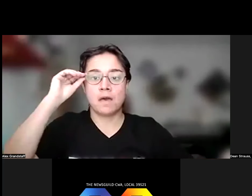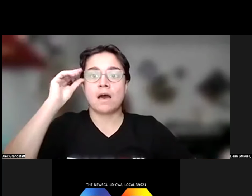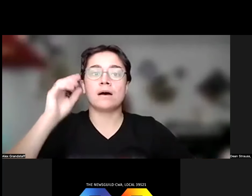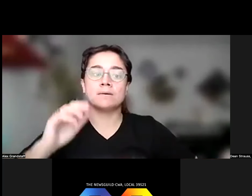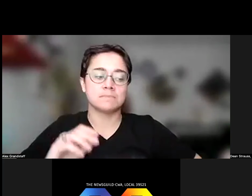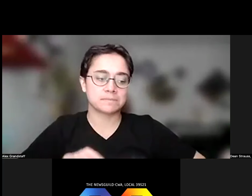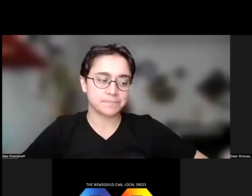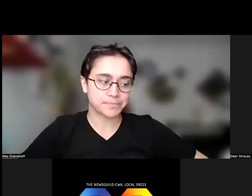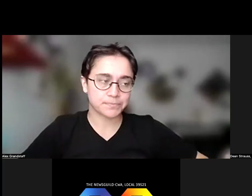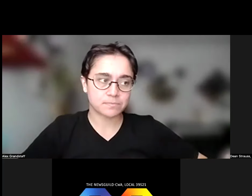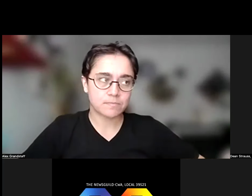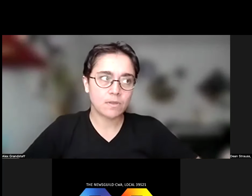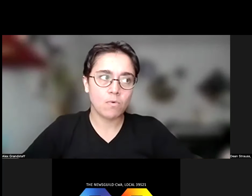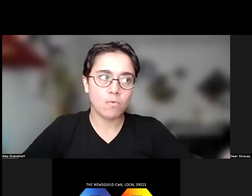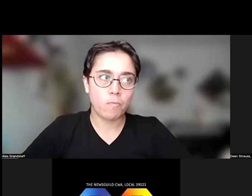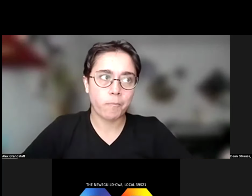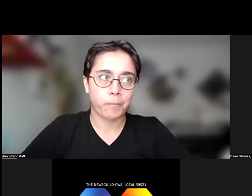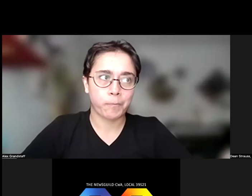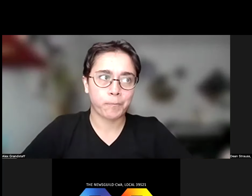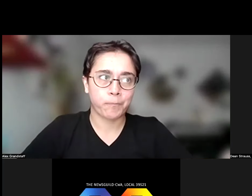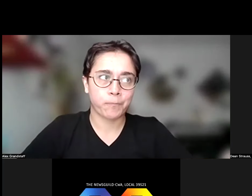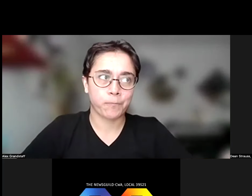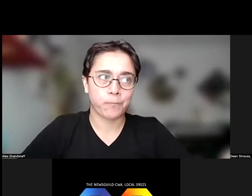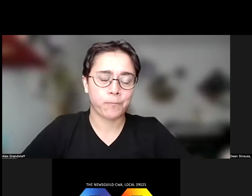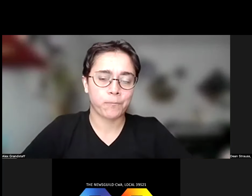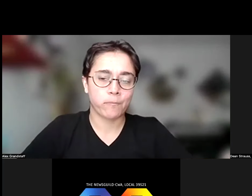it pulls our attention in a lot of different directions.